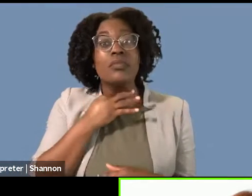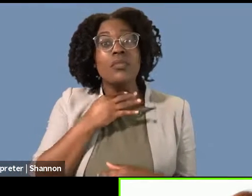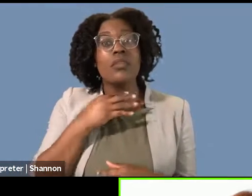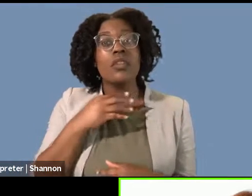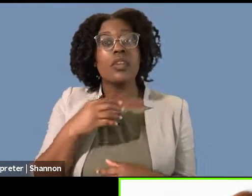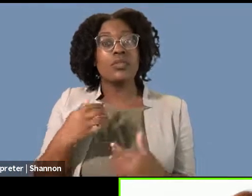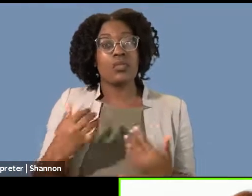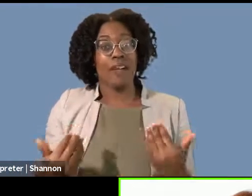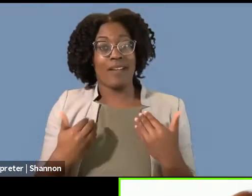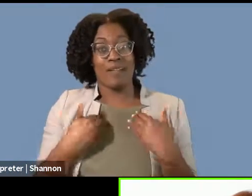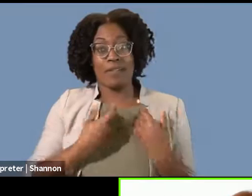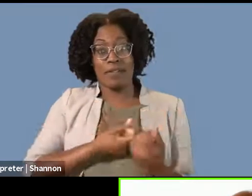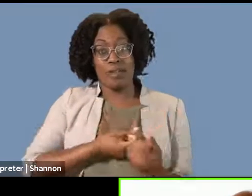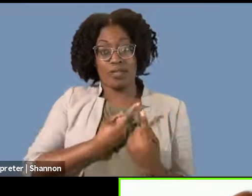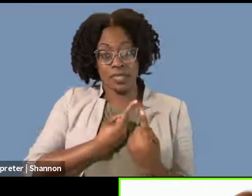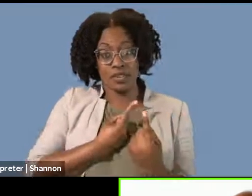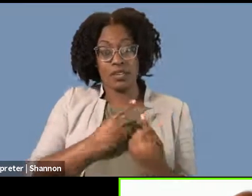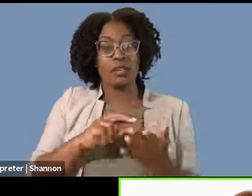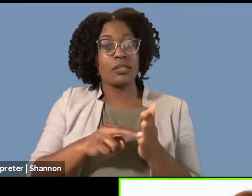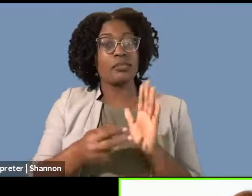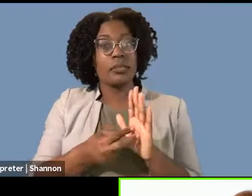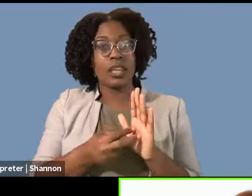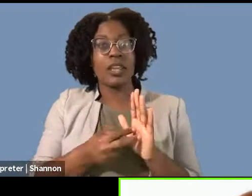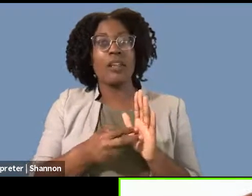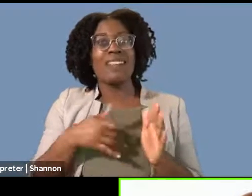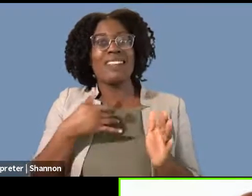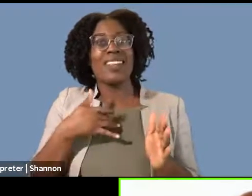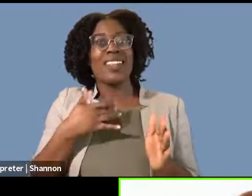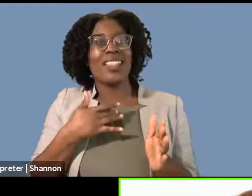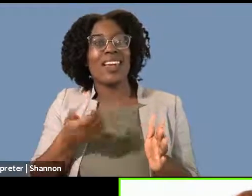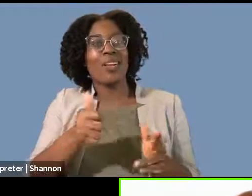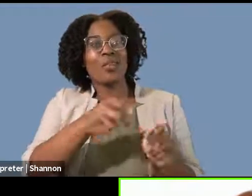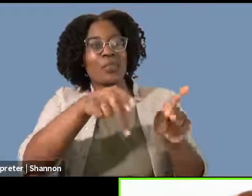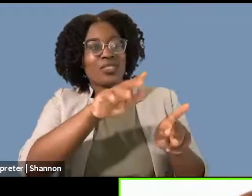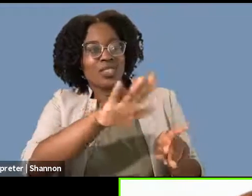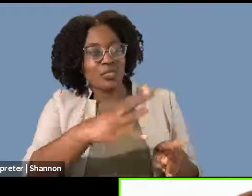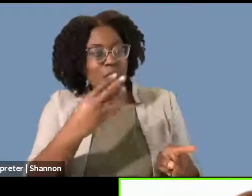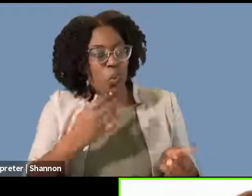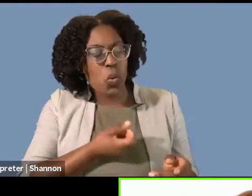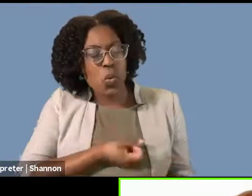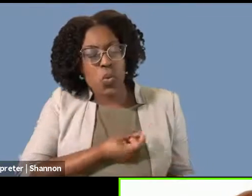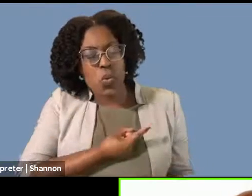others do, versus compassion? Recognizing the suffering of others and taking action. For me,